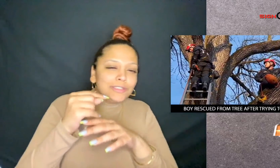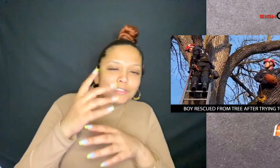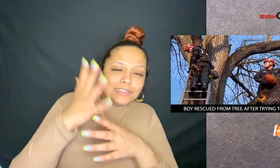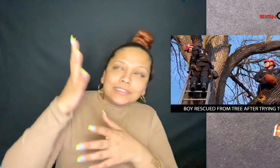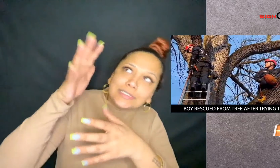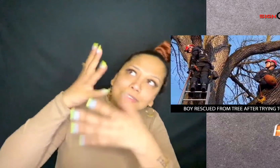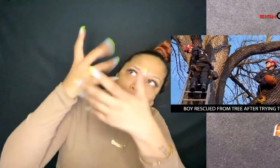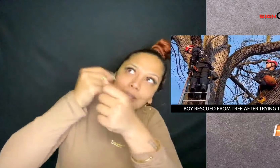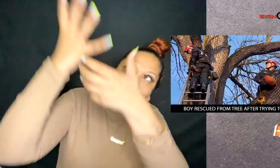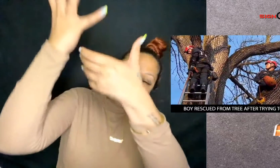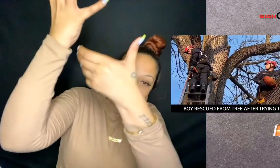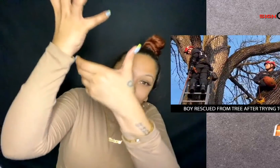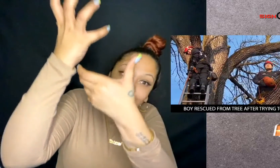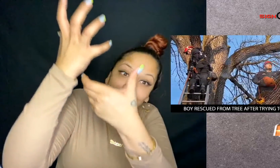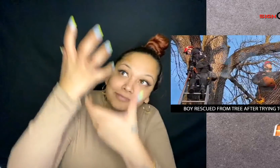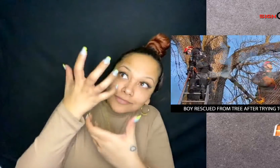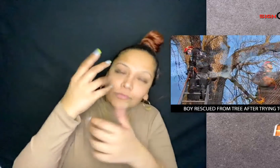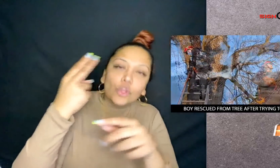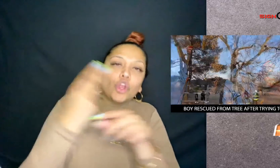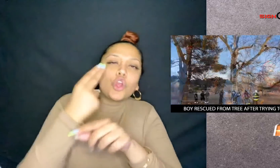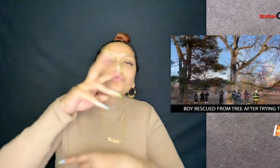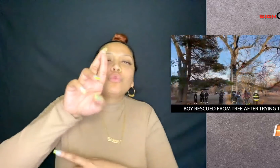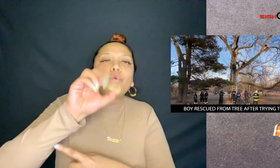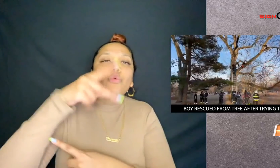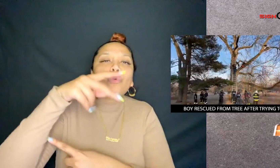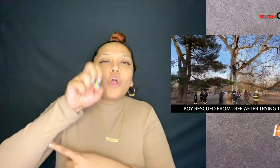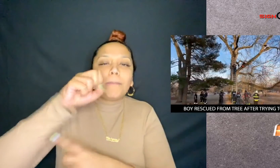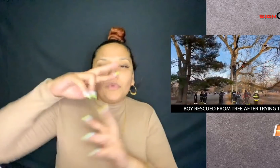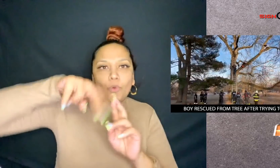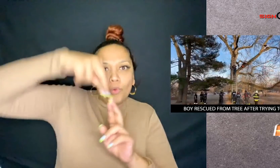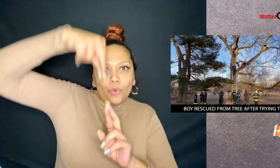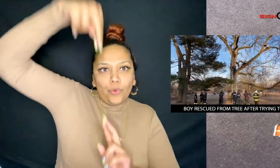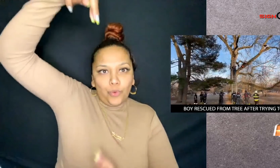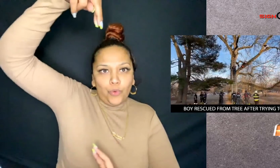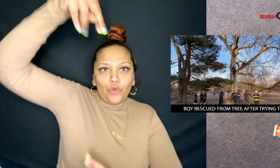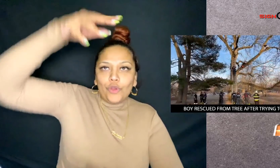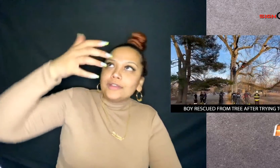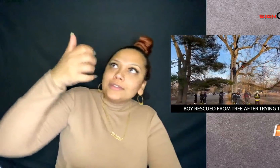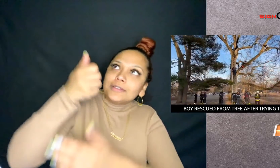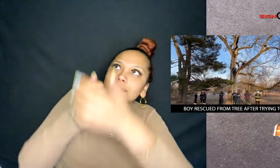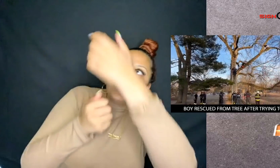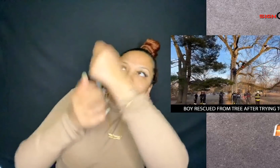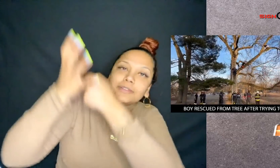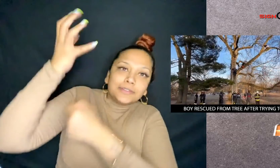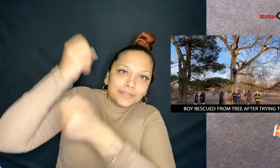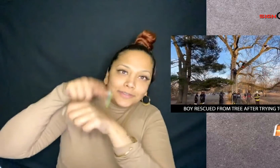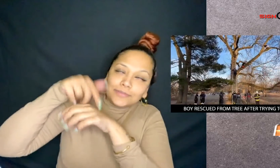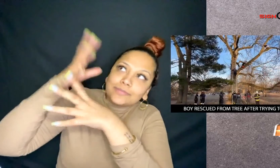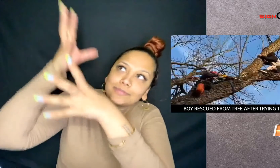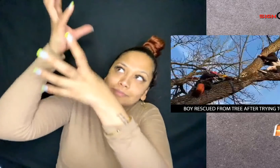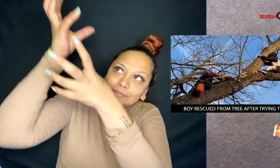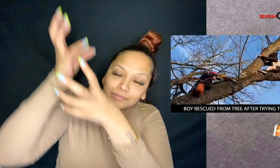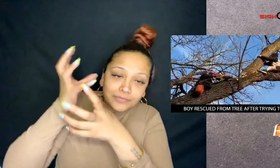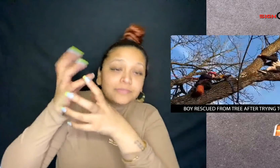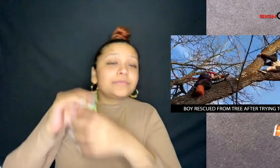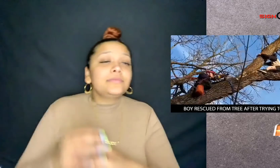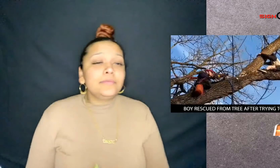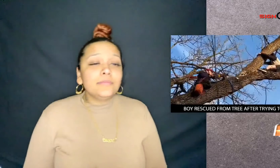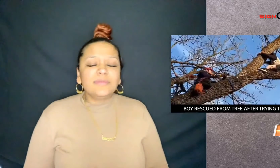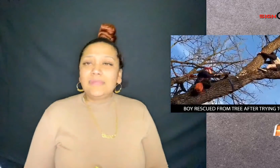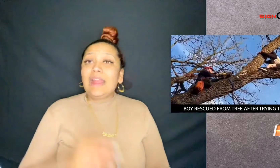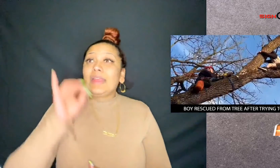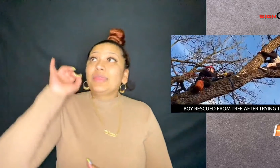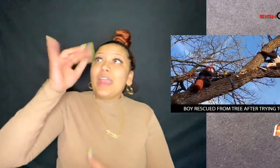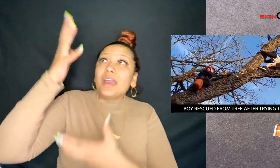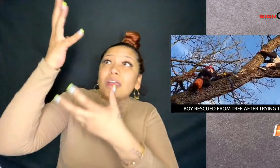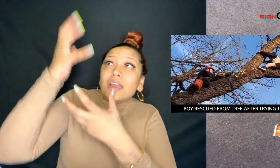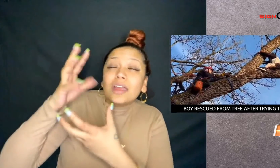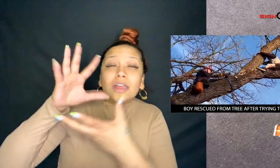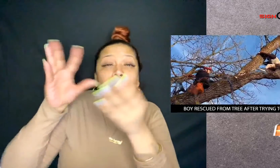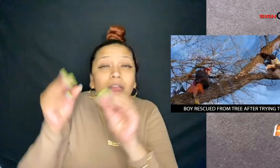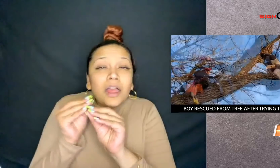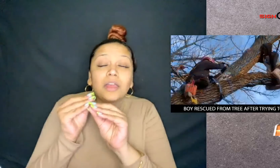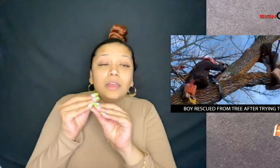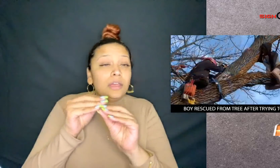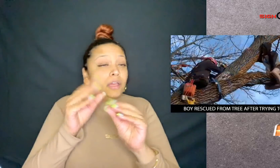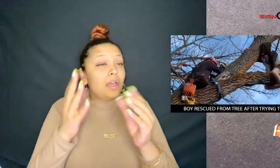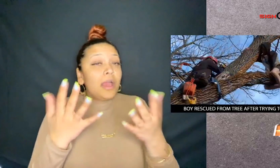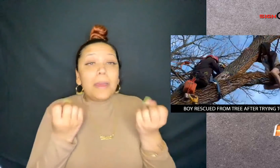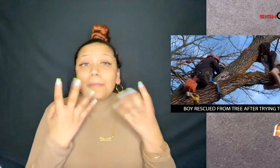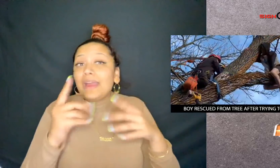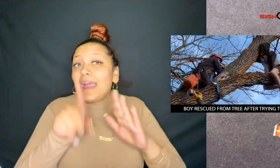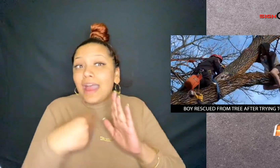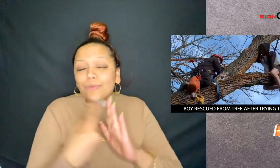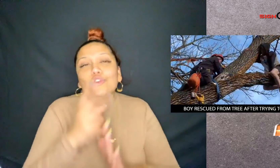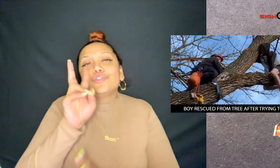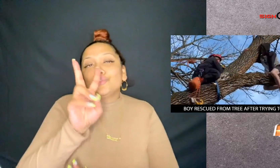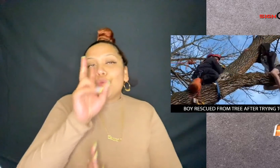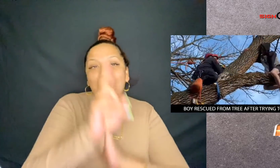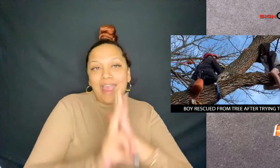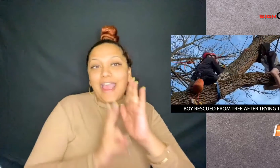firefighters were called in to rescue him using ropes